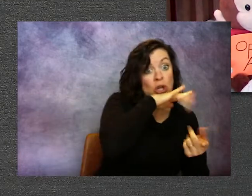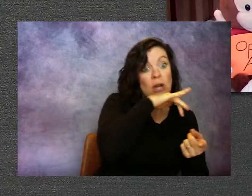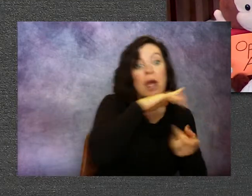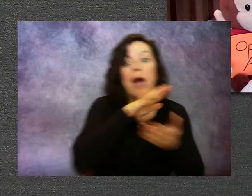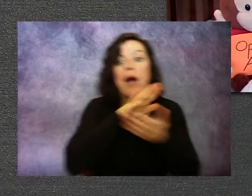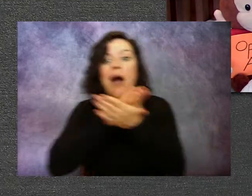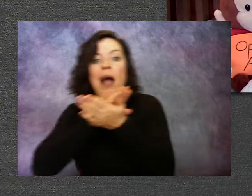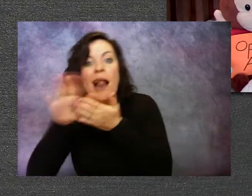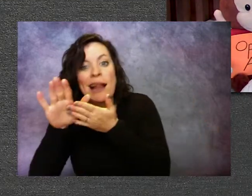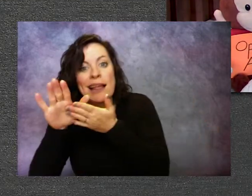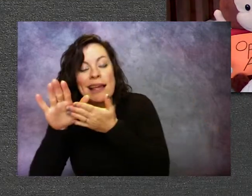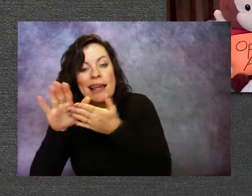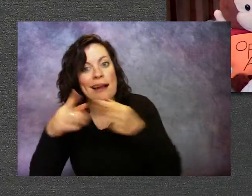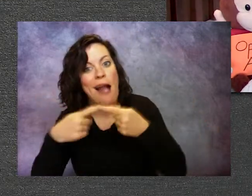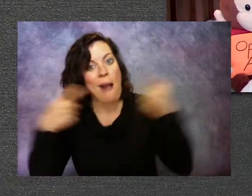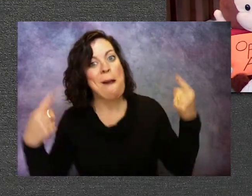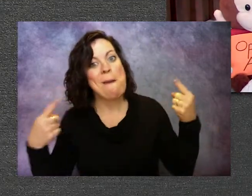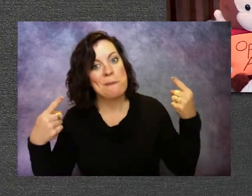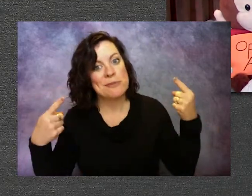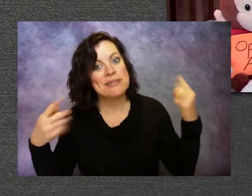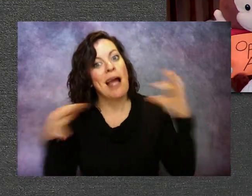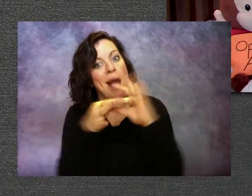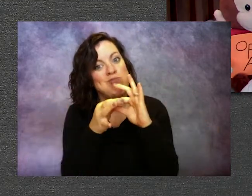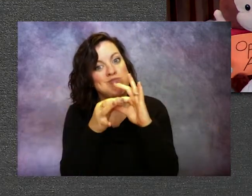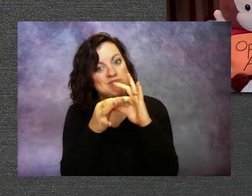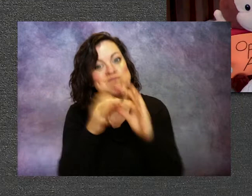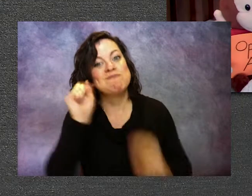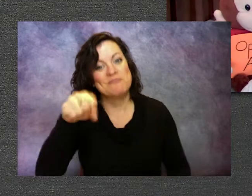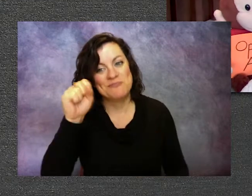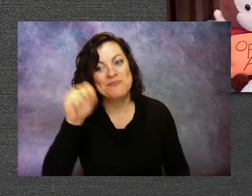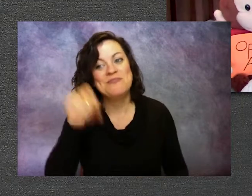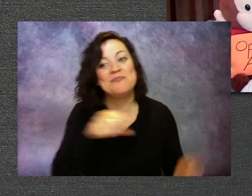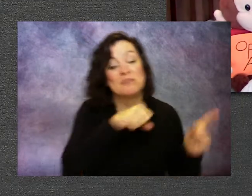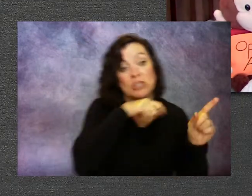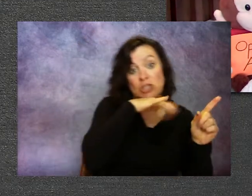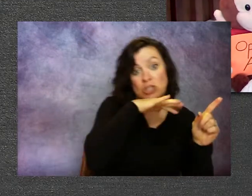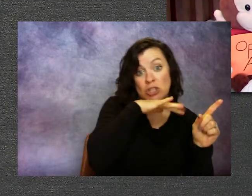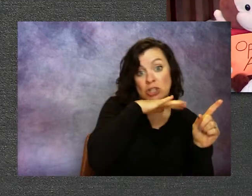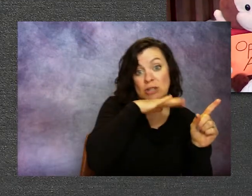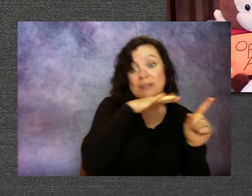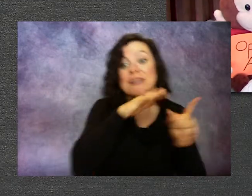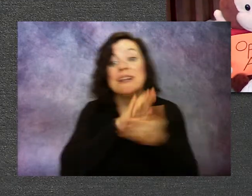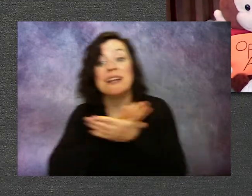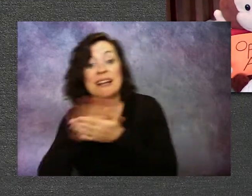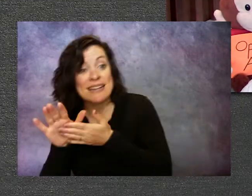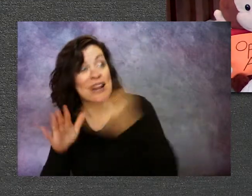Just like these towels. One towel is clean and the other towel, dirty.